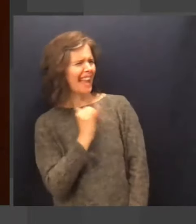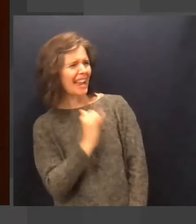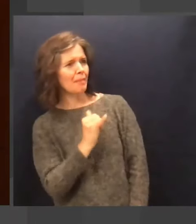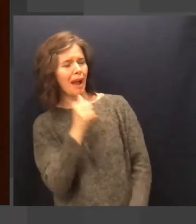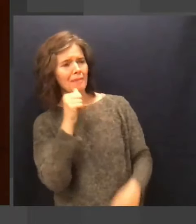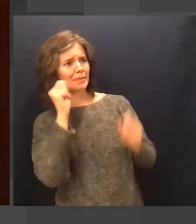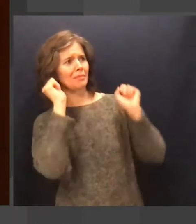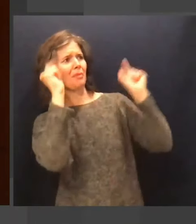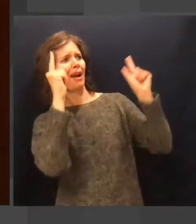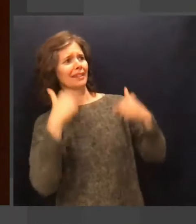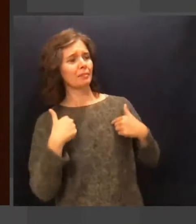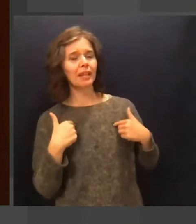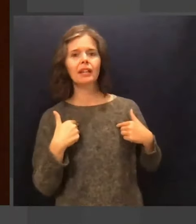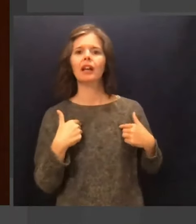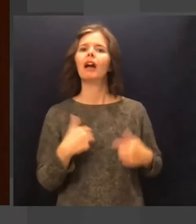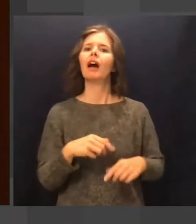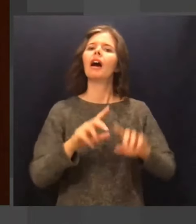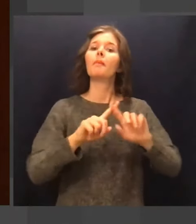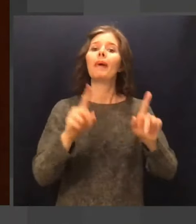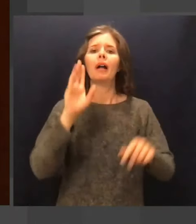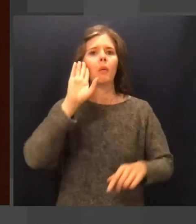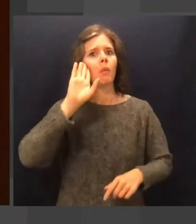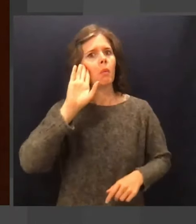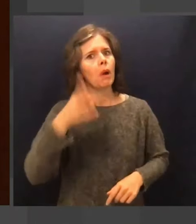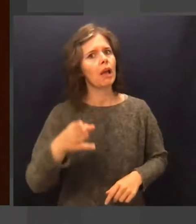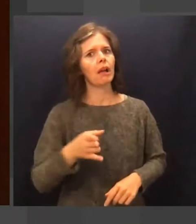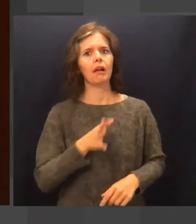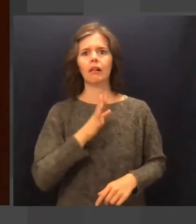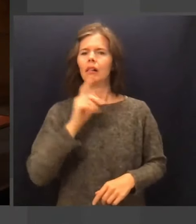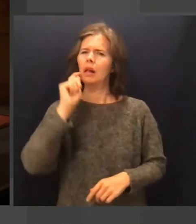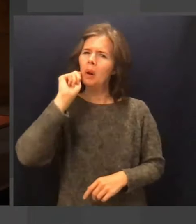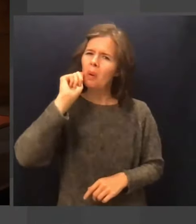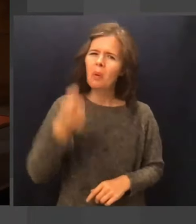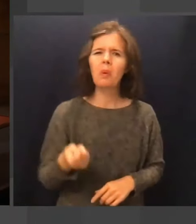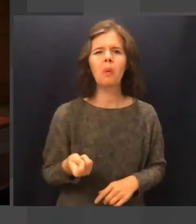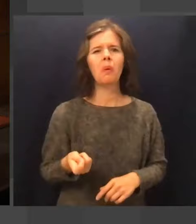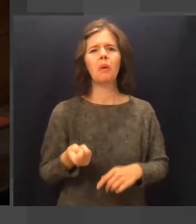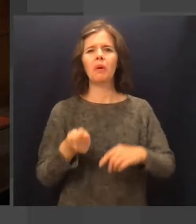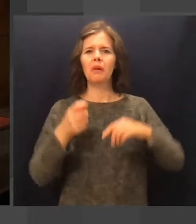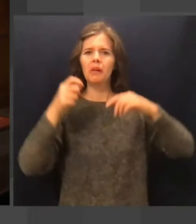IT'S GREAT. GLOW SQUIDS WILL LOOK SO COOL IN